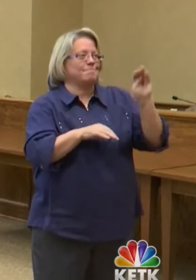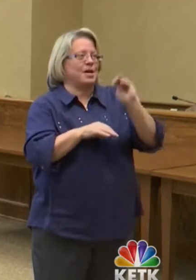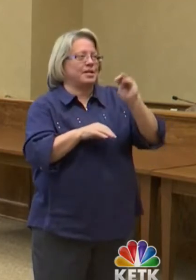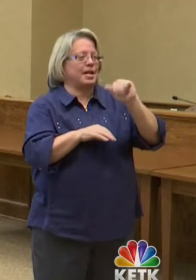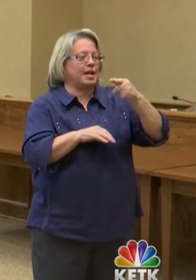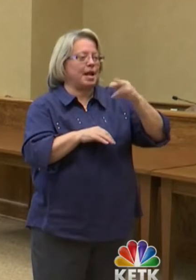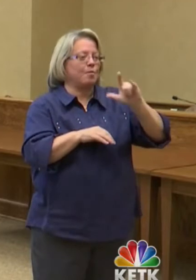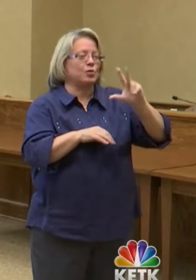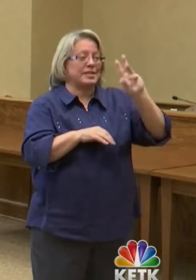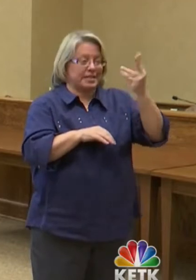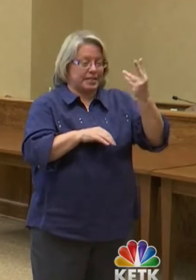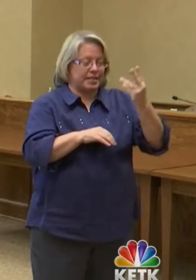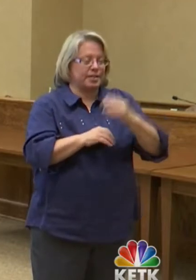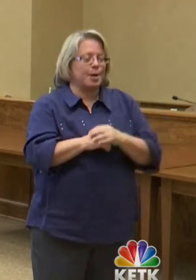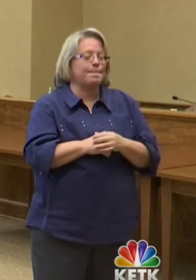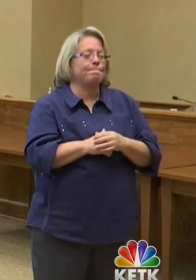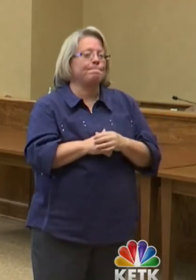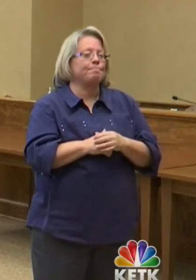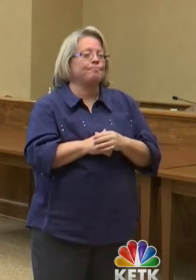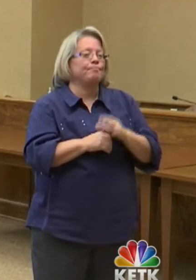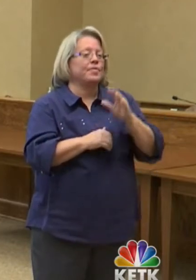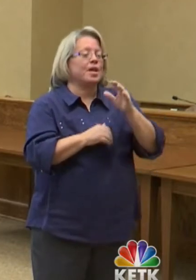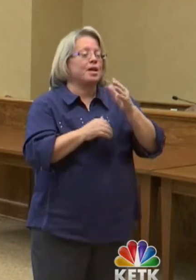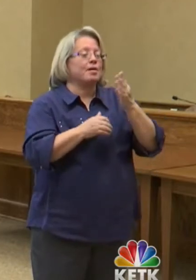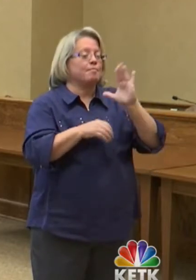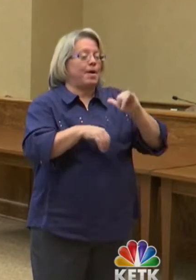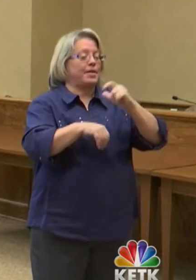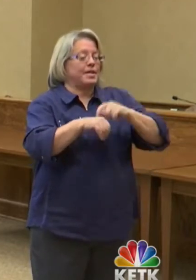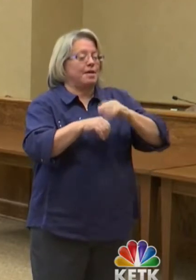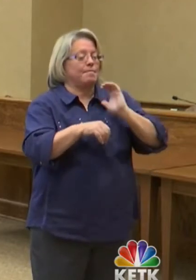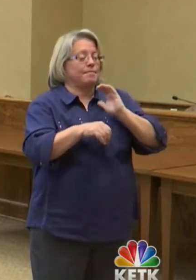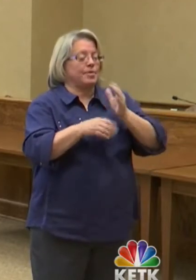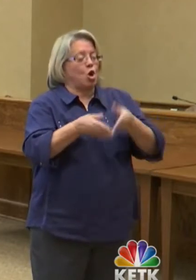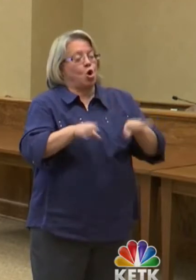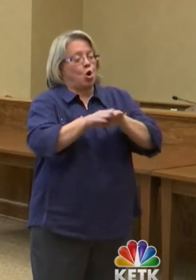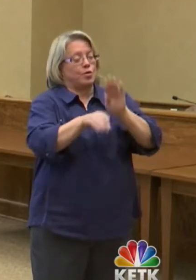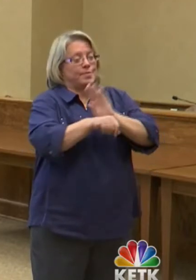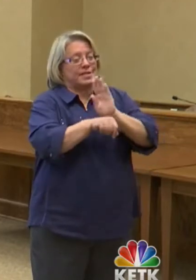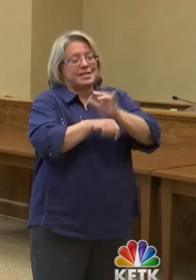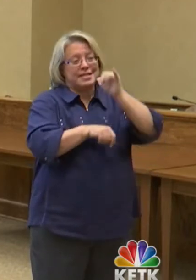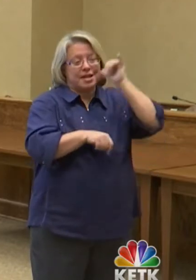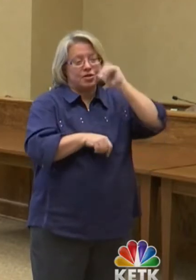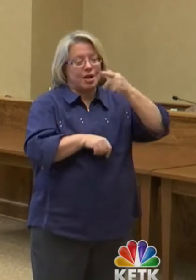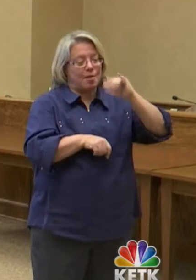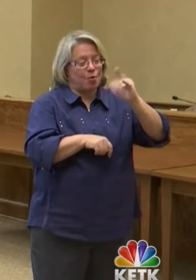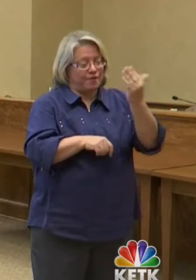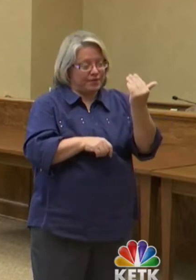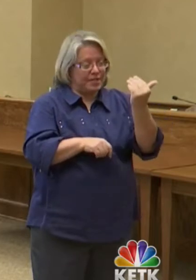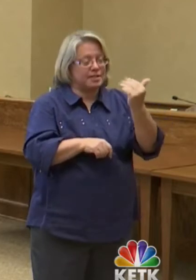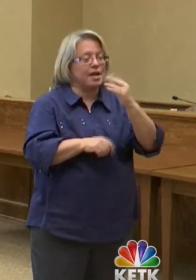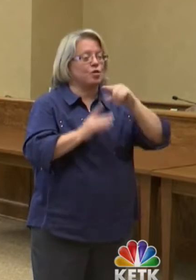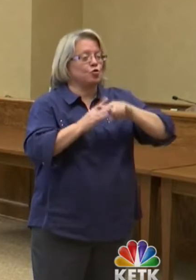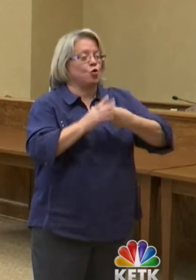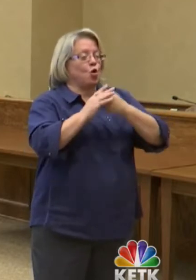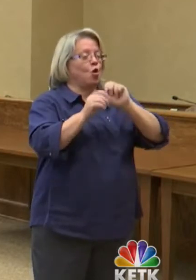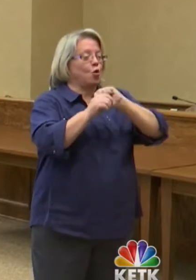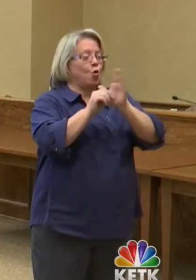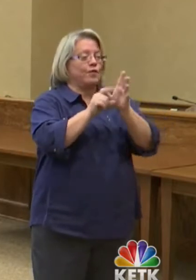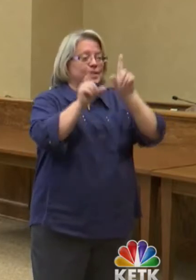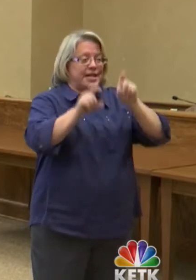CONFERENCES. THE PUBLIC HEALTH CLUB OF EAST TEXAS PRESUMED RECEIVING SAMPLES FOR TESTING ON MONDAY,